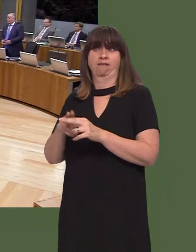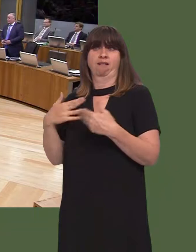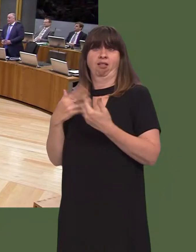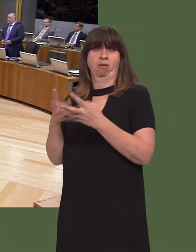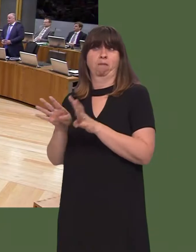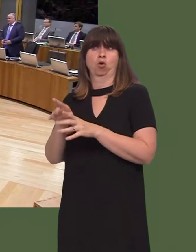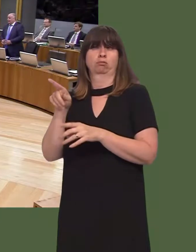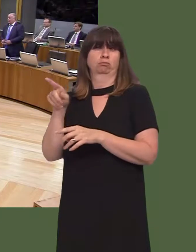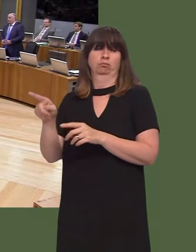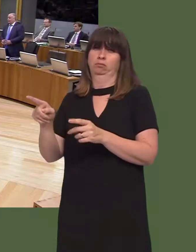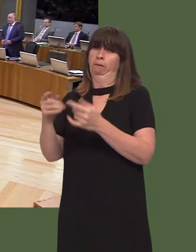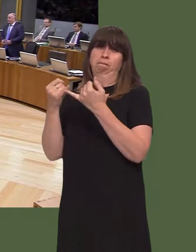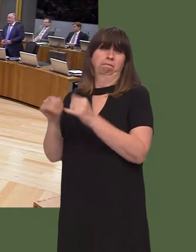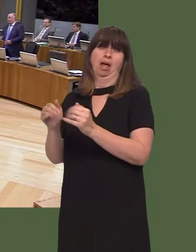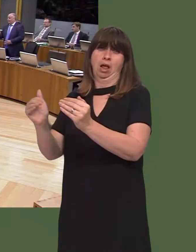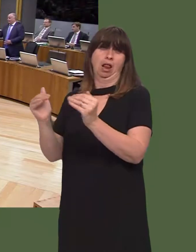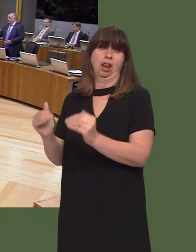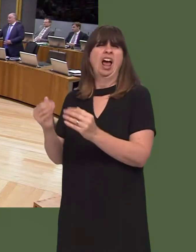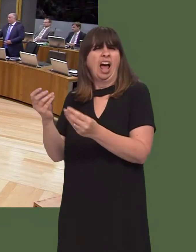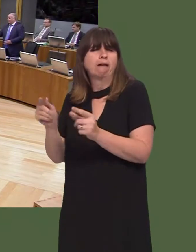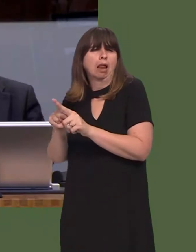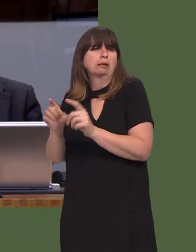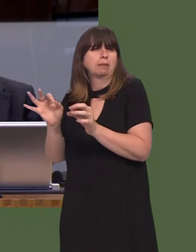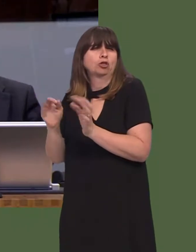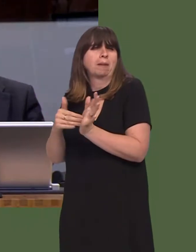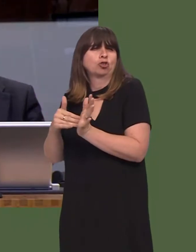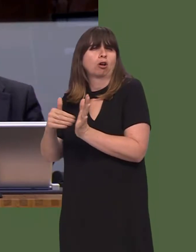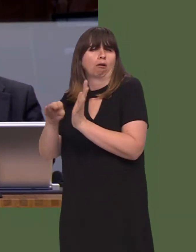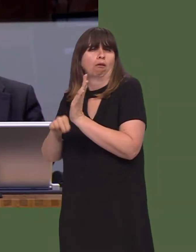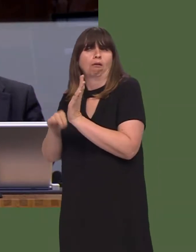imagination. This is a health board that is in some measure of special measures from the